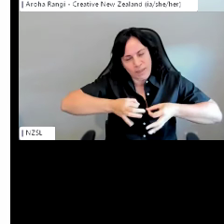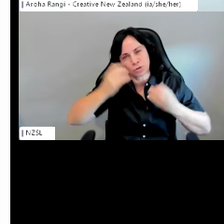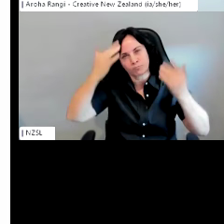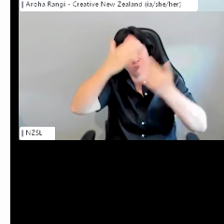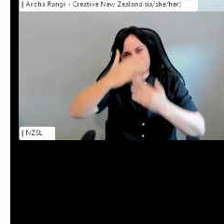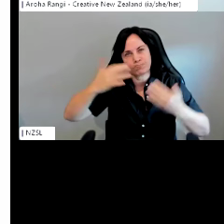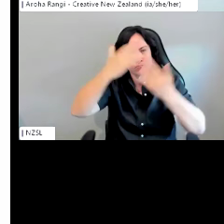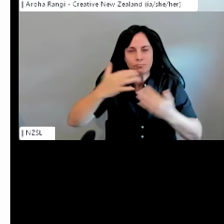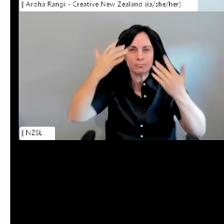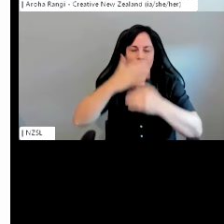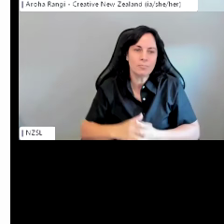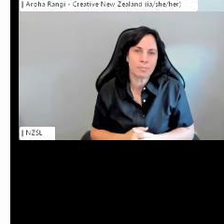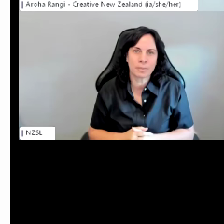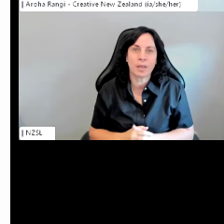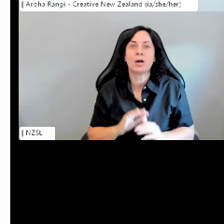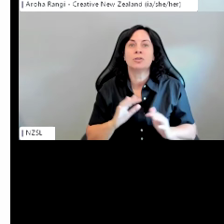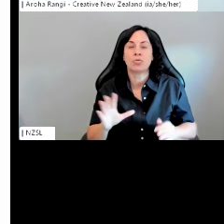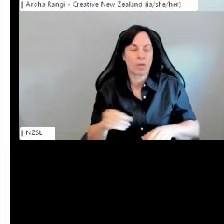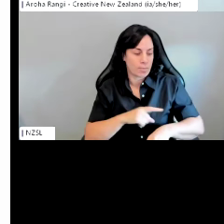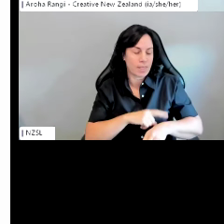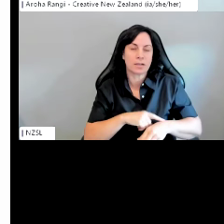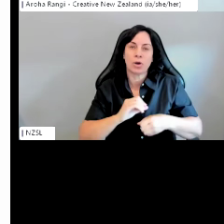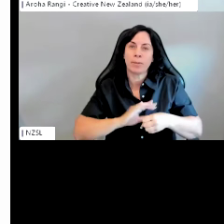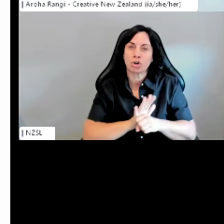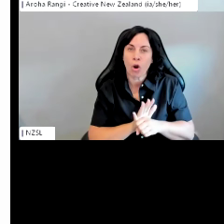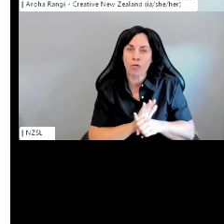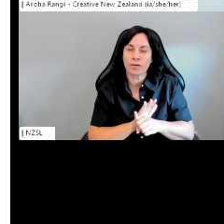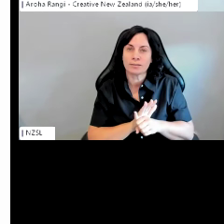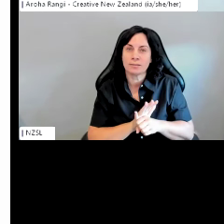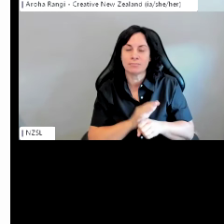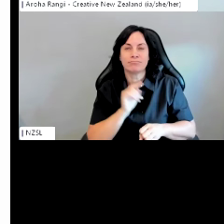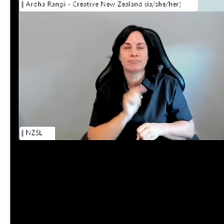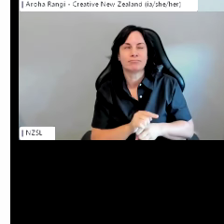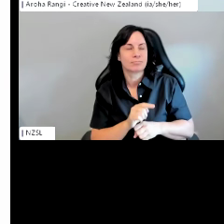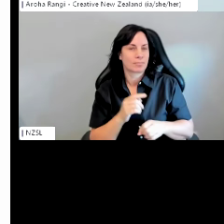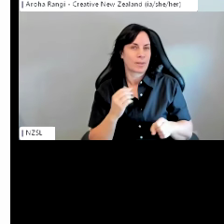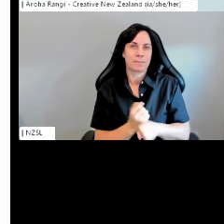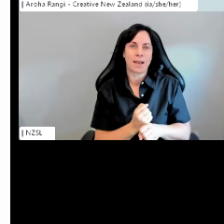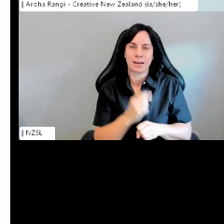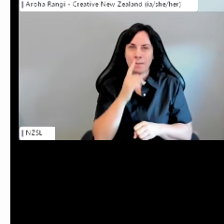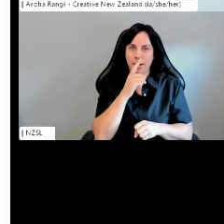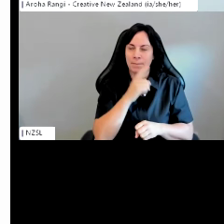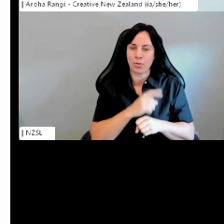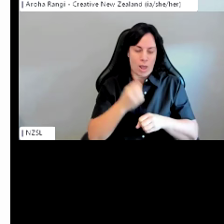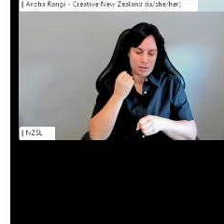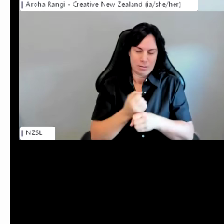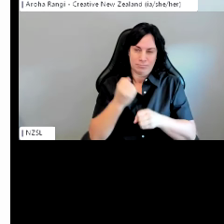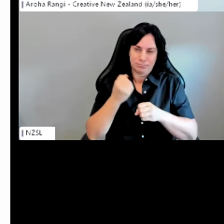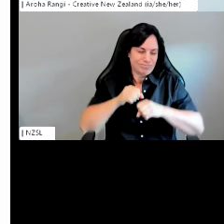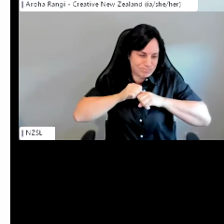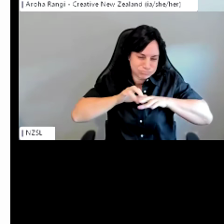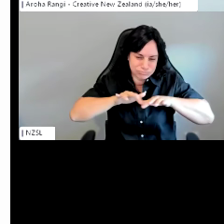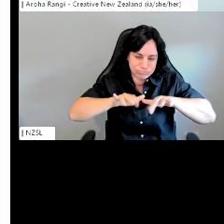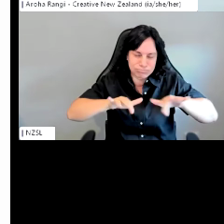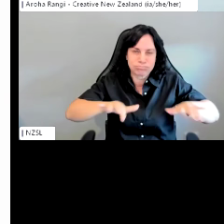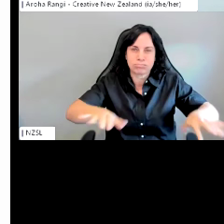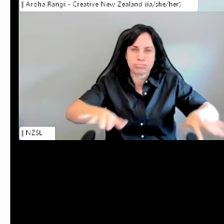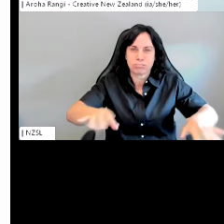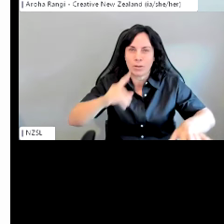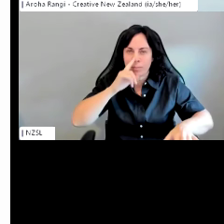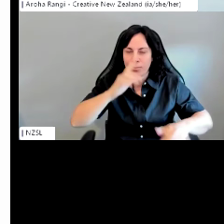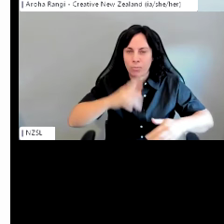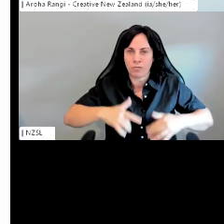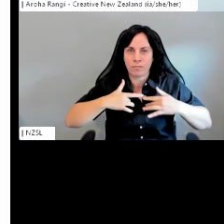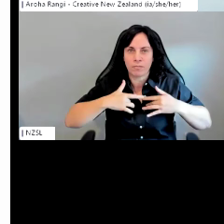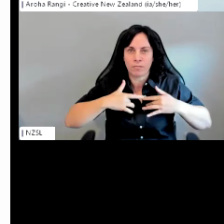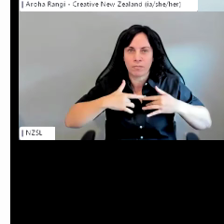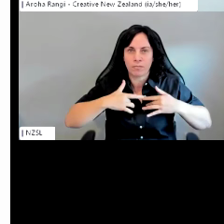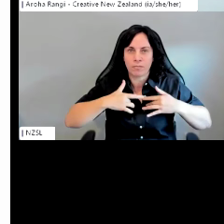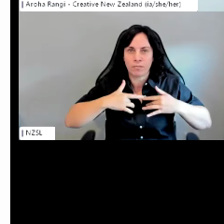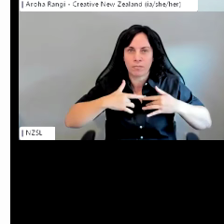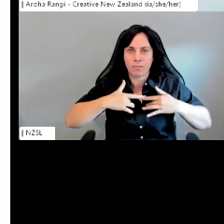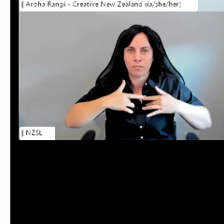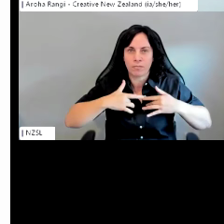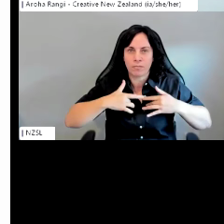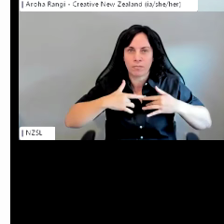um co has done this thing which is reconnect people with um I'm going to use the word